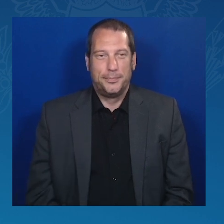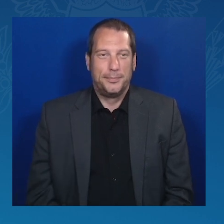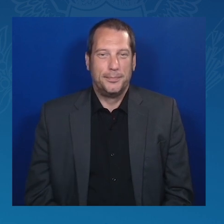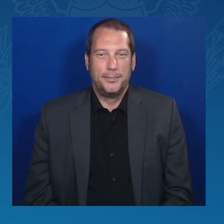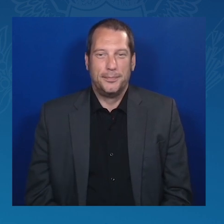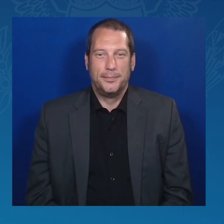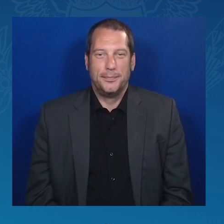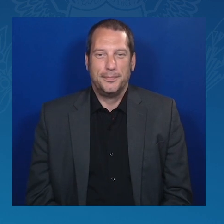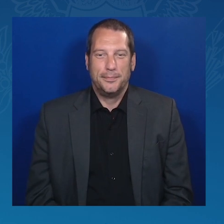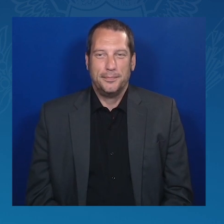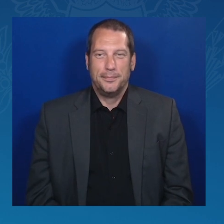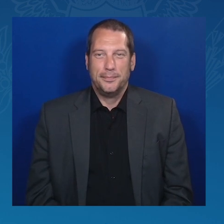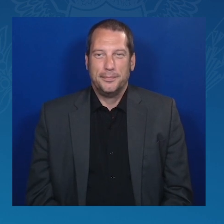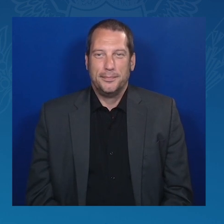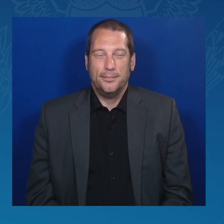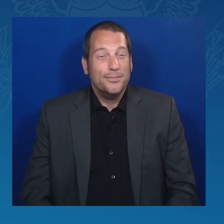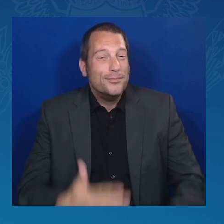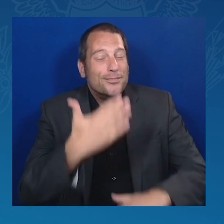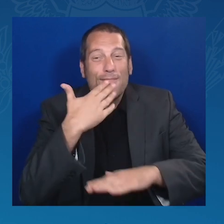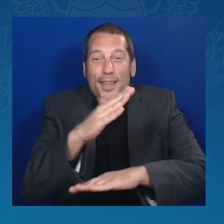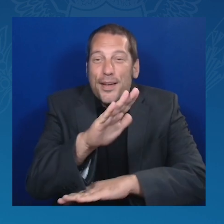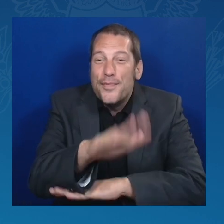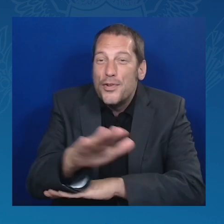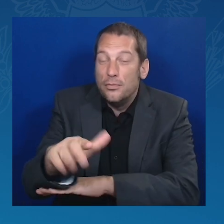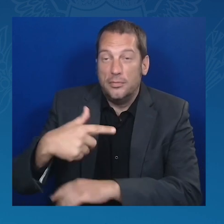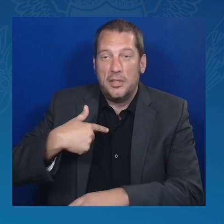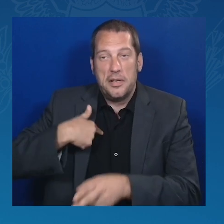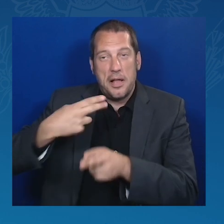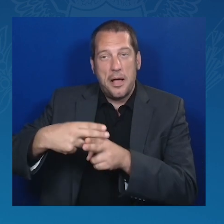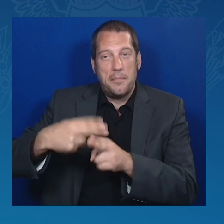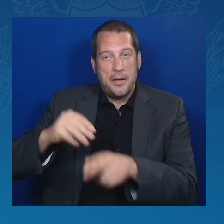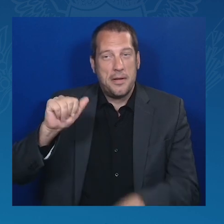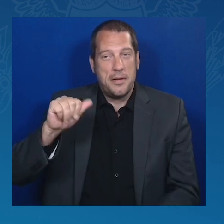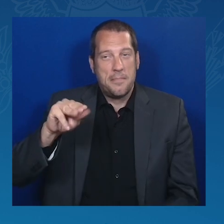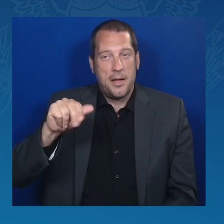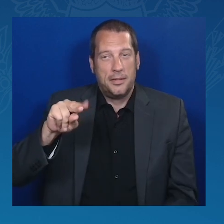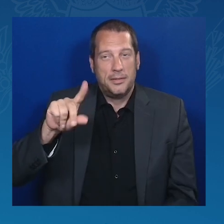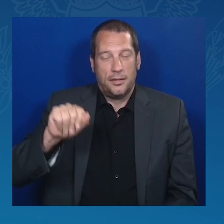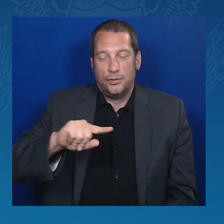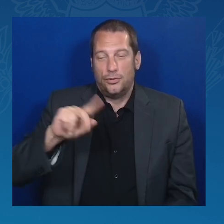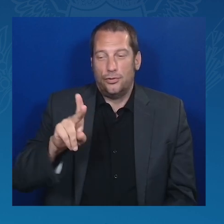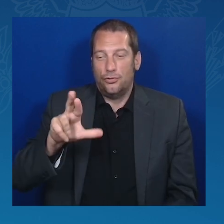Ms. Zoroski: Good afternoon. My name is Amanda Zoroski and I live in Austin, Texas with my husband Josh.